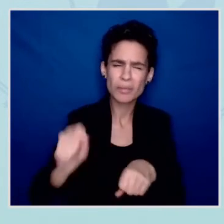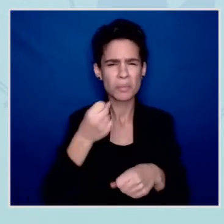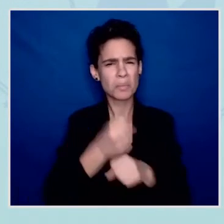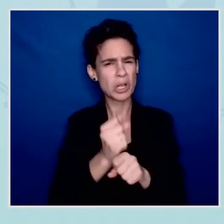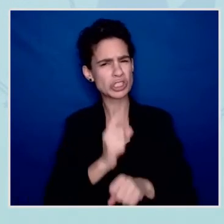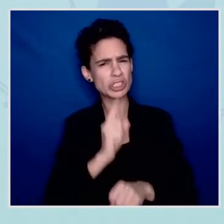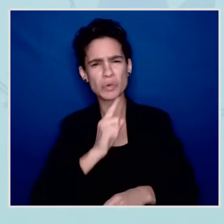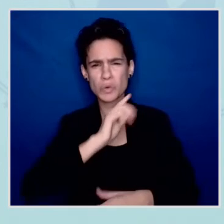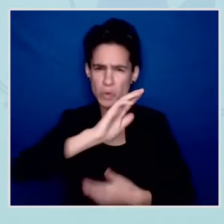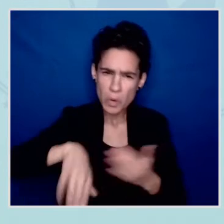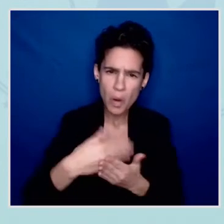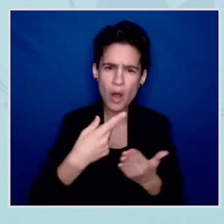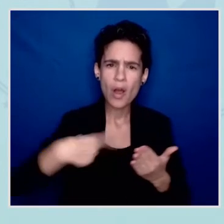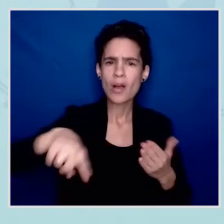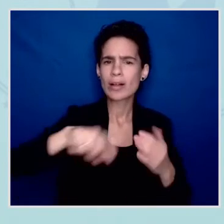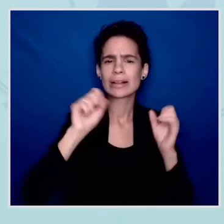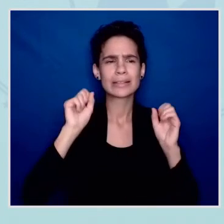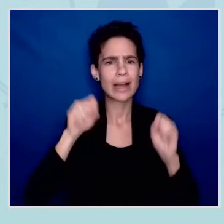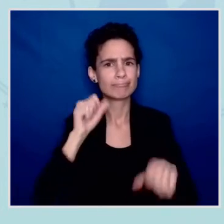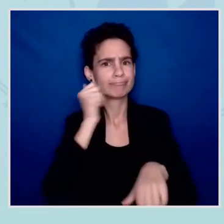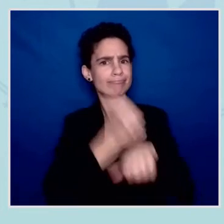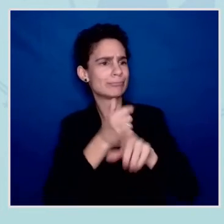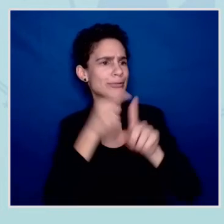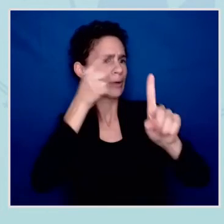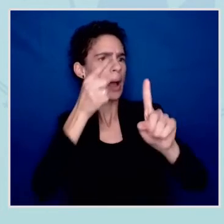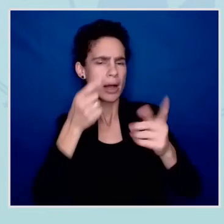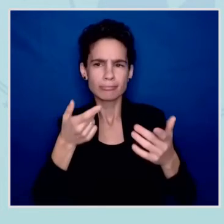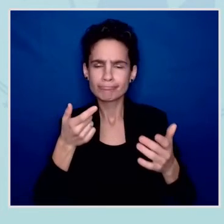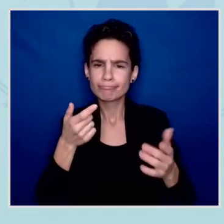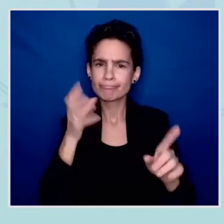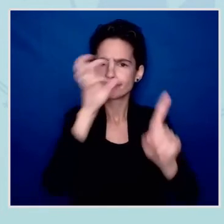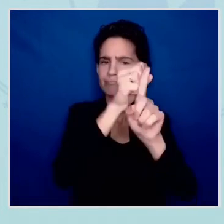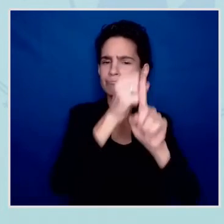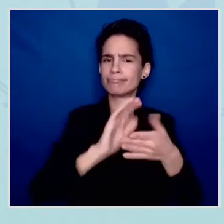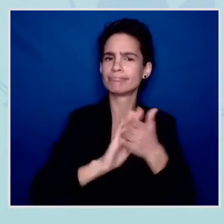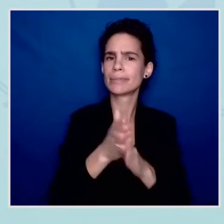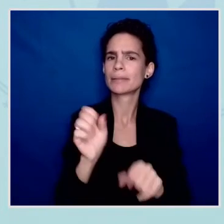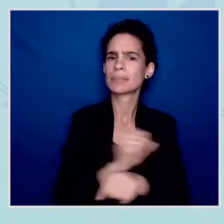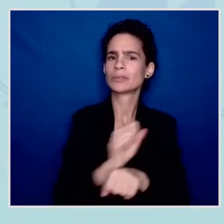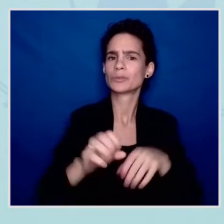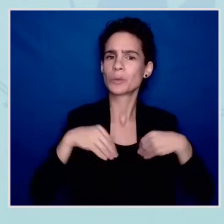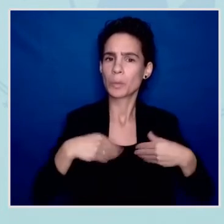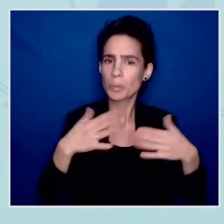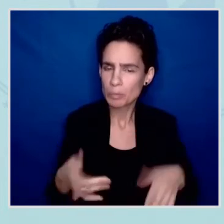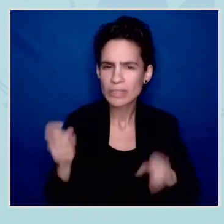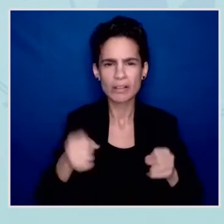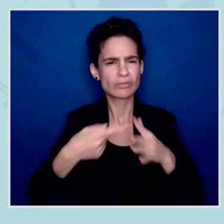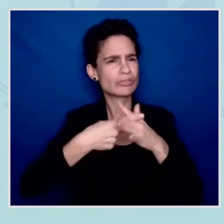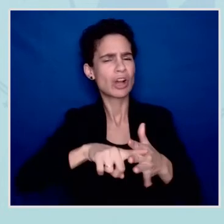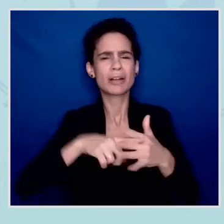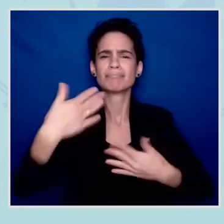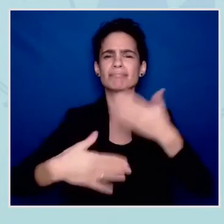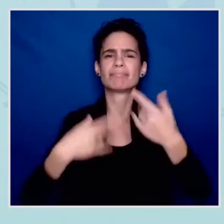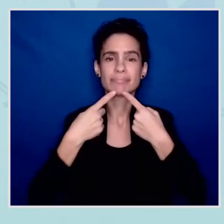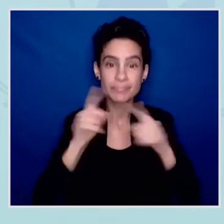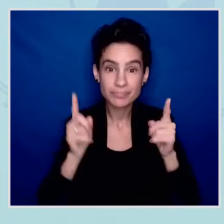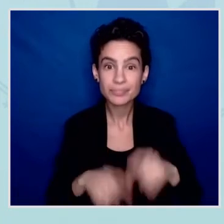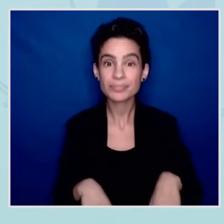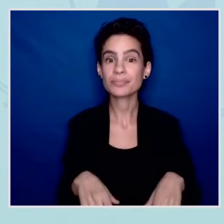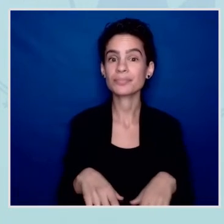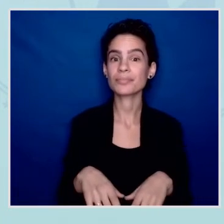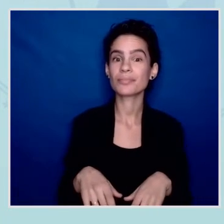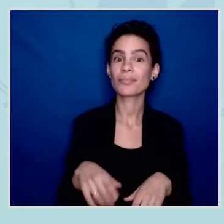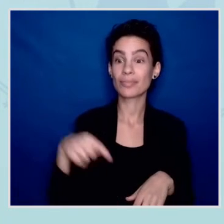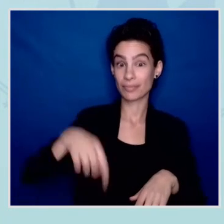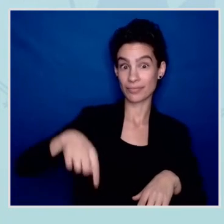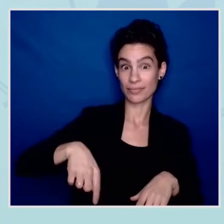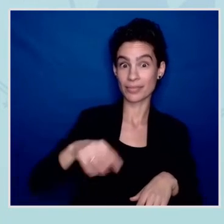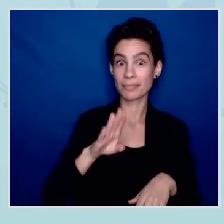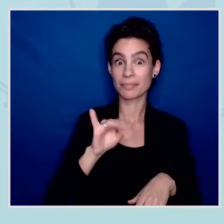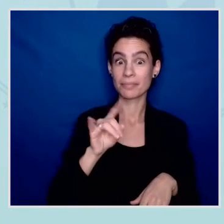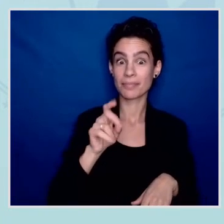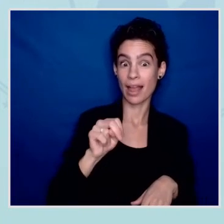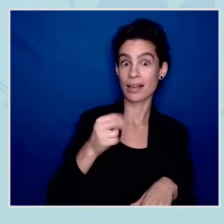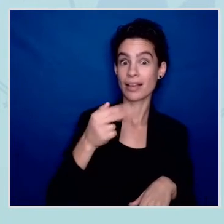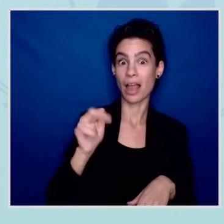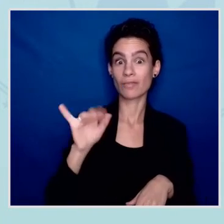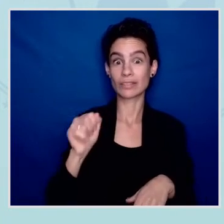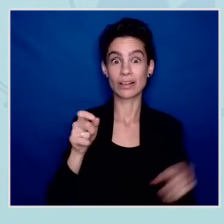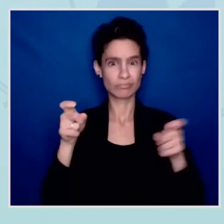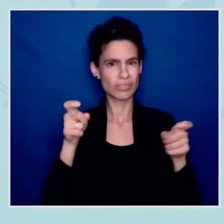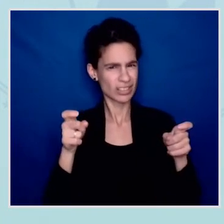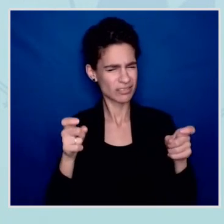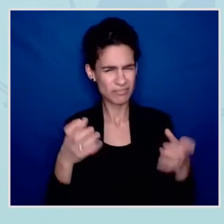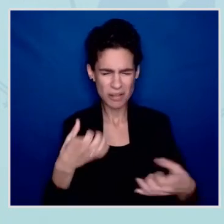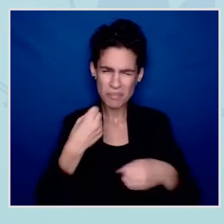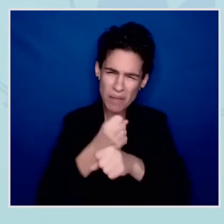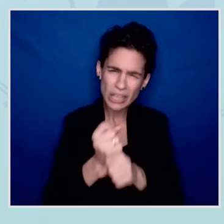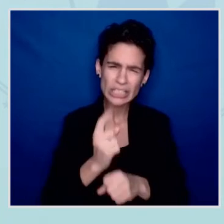OFFICE OF SMALL BUSINESS, AND A